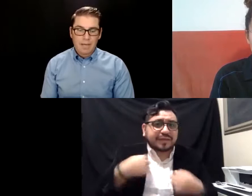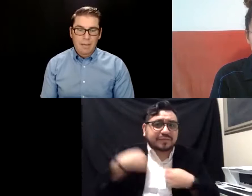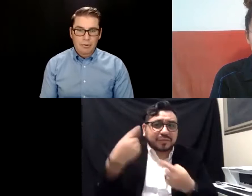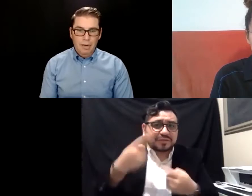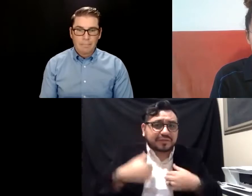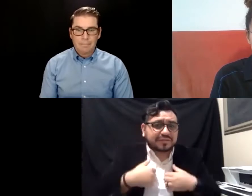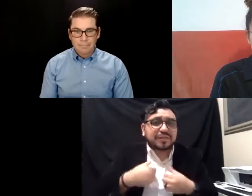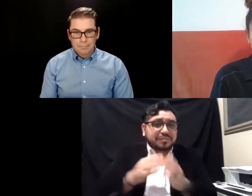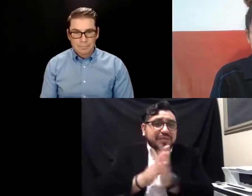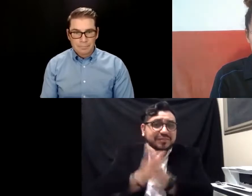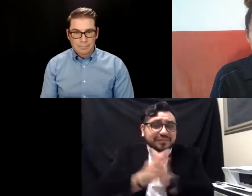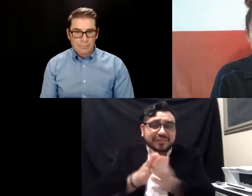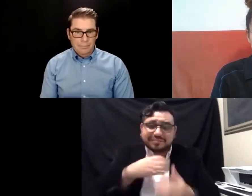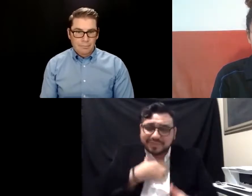With that program.